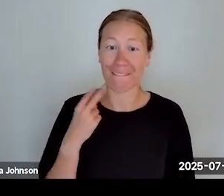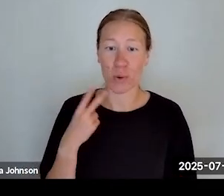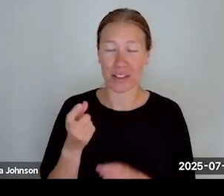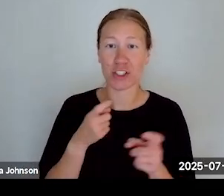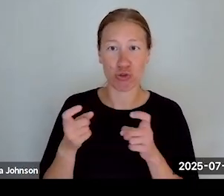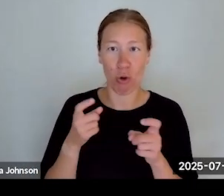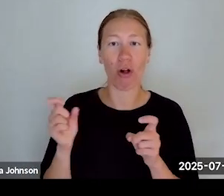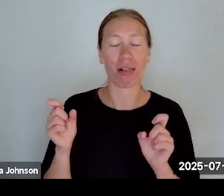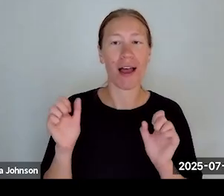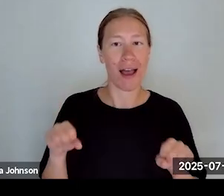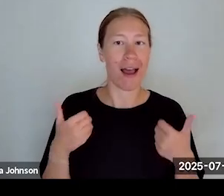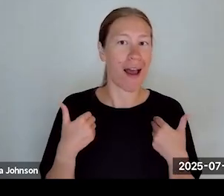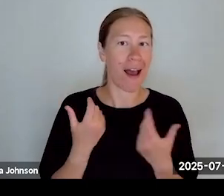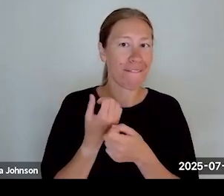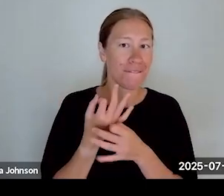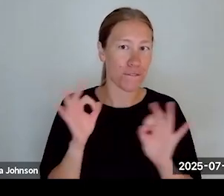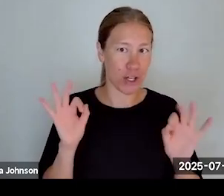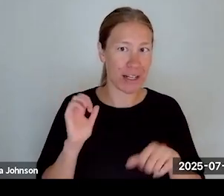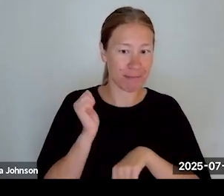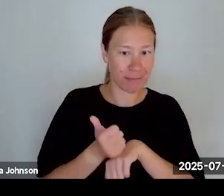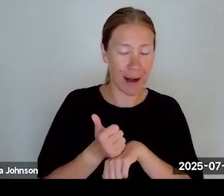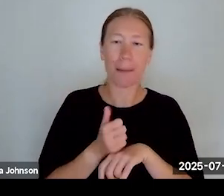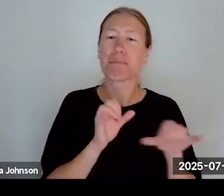and it works similarly to the Windows Voice Access.